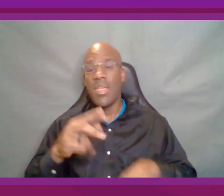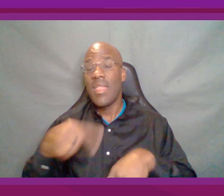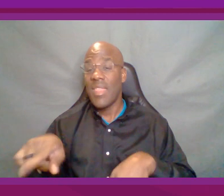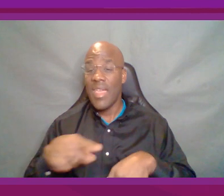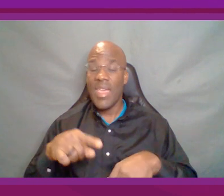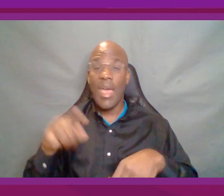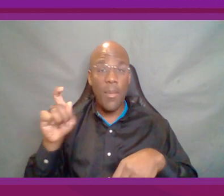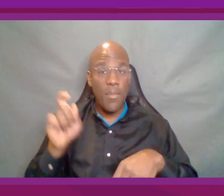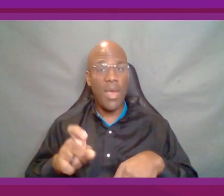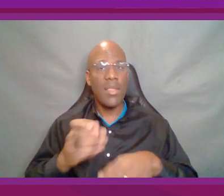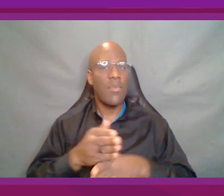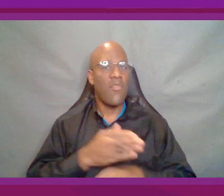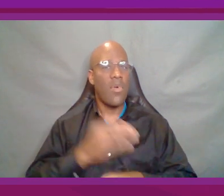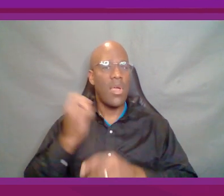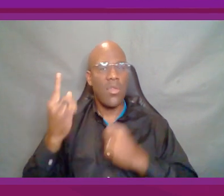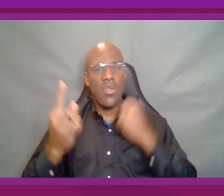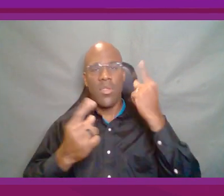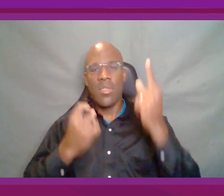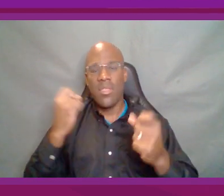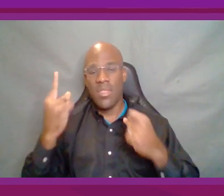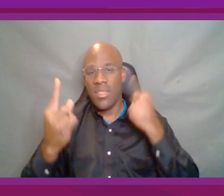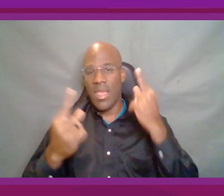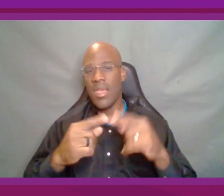understanding when we're talking about diversity,